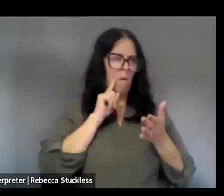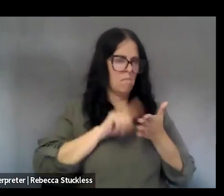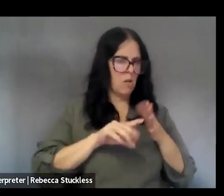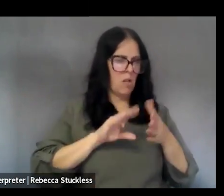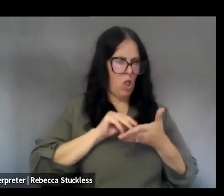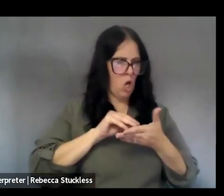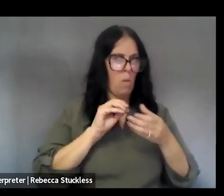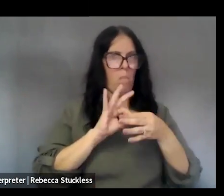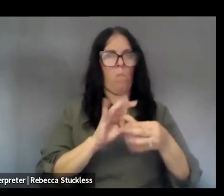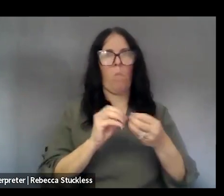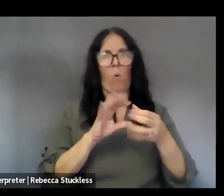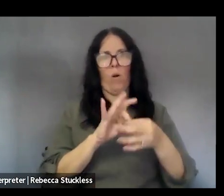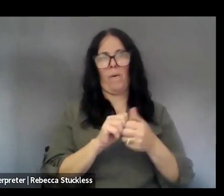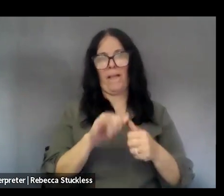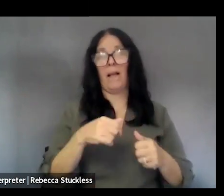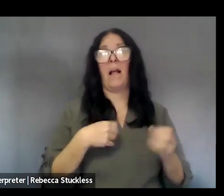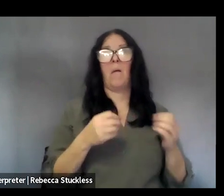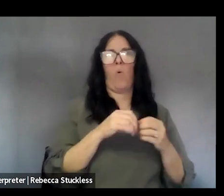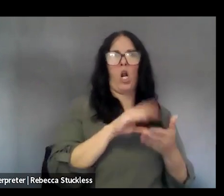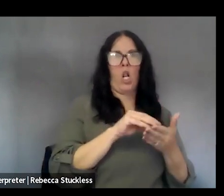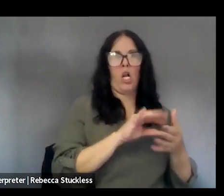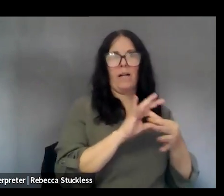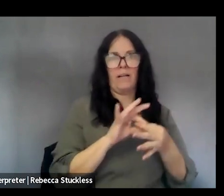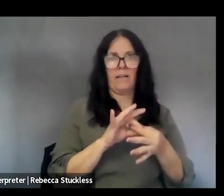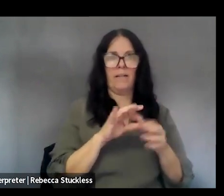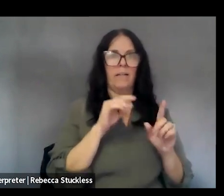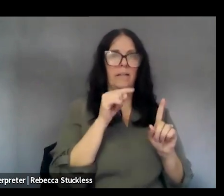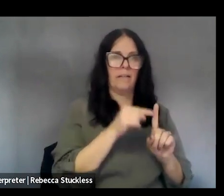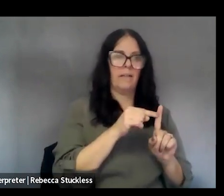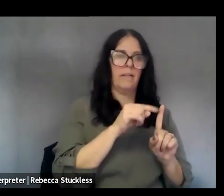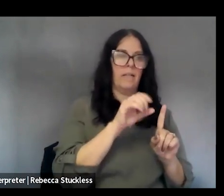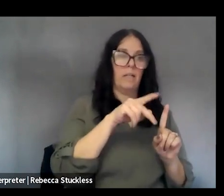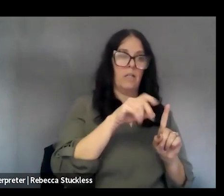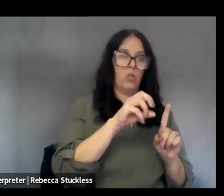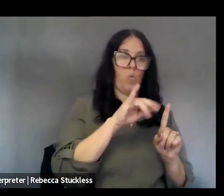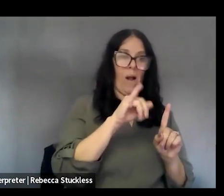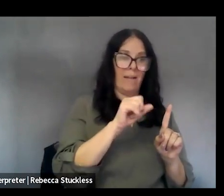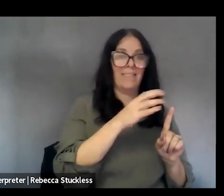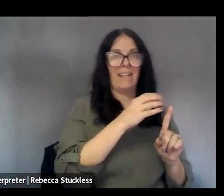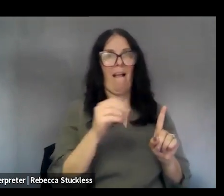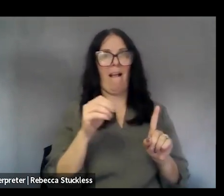learning about the link between psoriasis and autism spectrum disorder. I was just diagnosed back